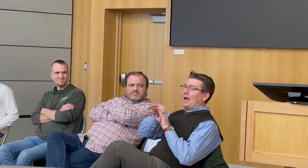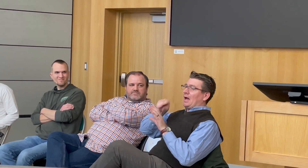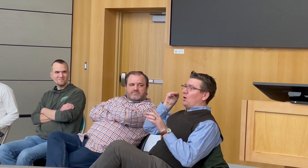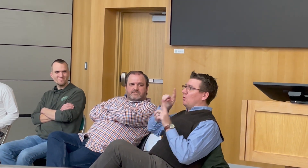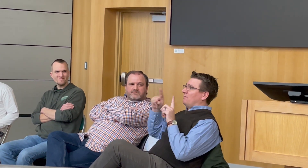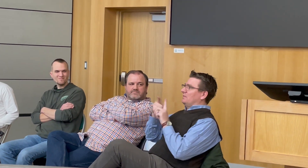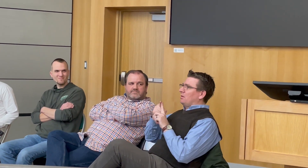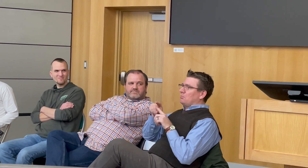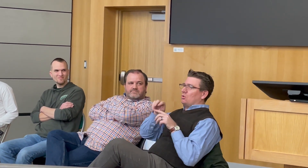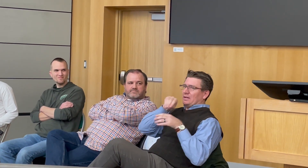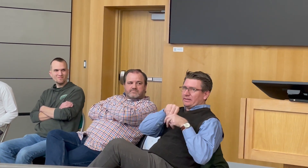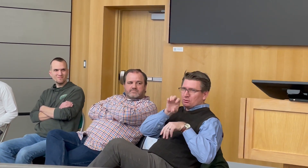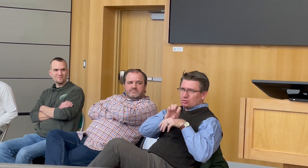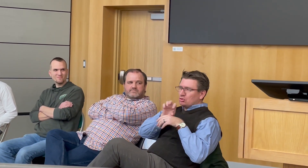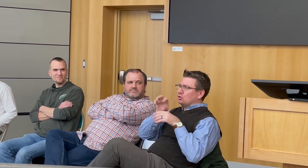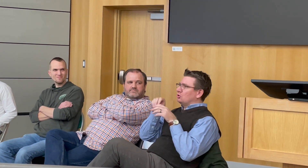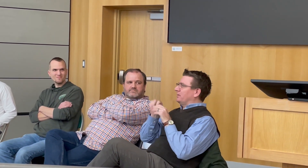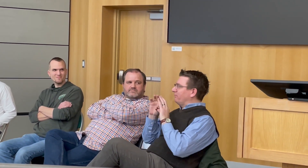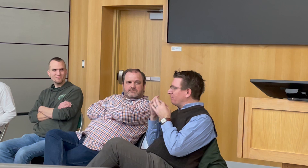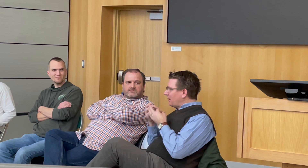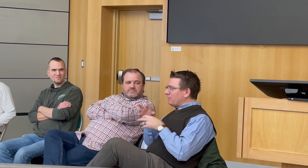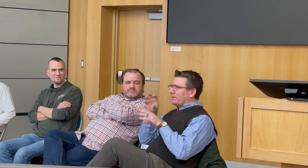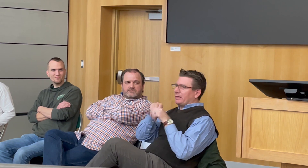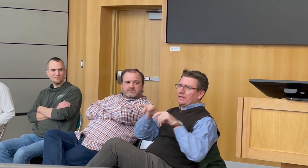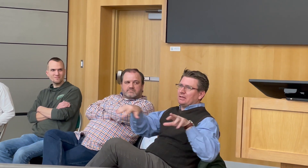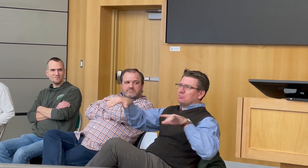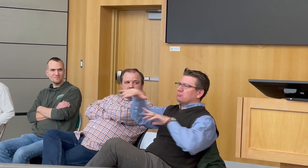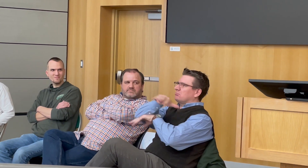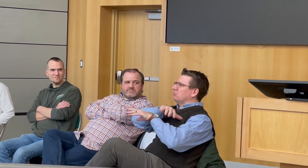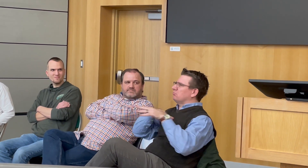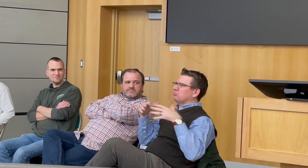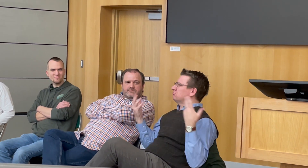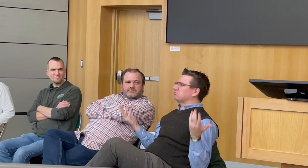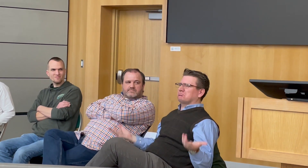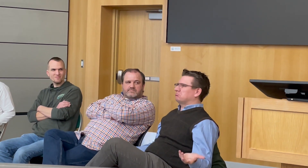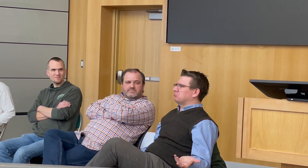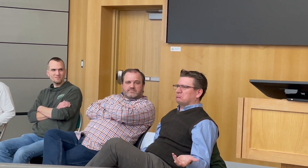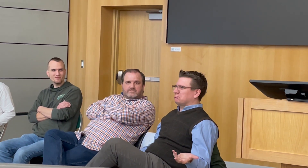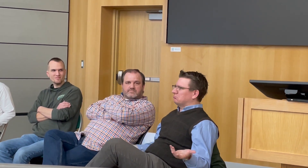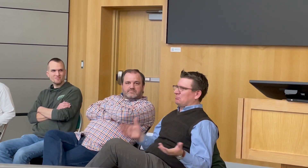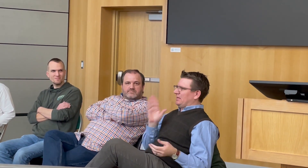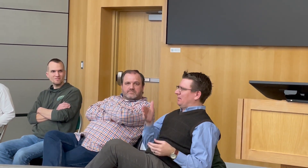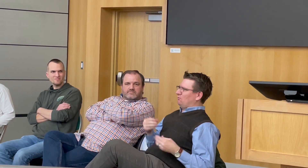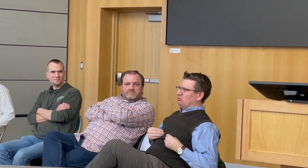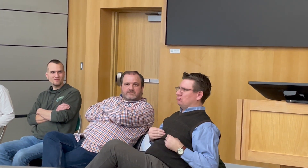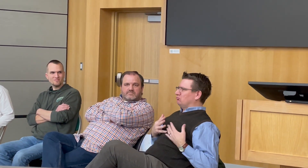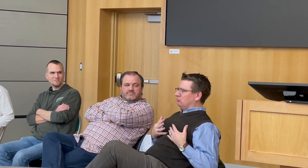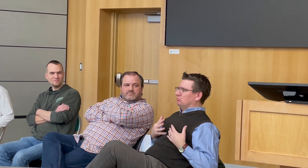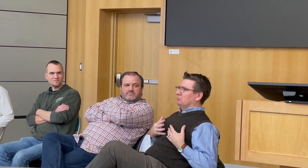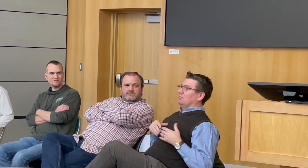stop it I don't want one and it didn't matter if I was with church or with family or whoever